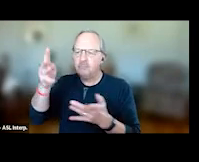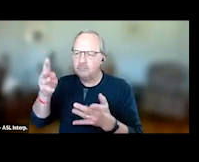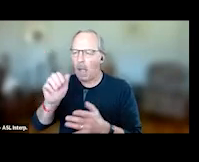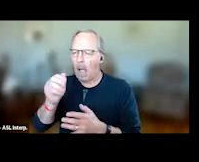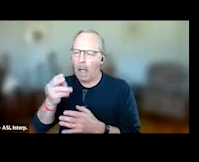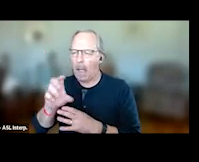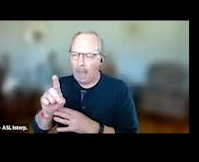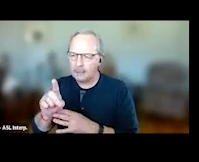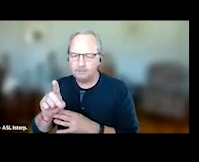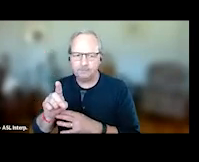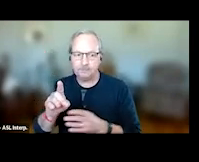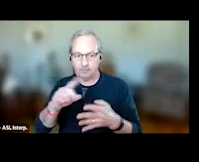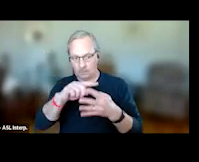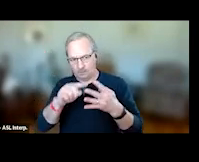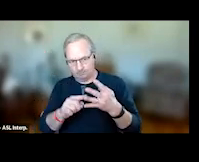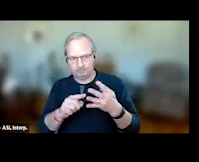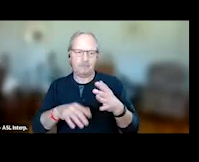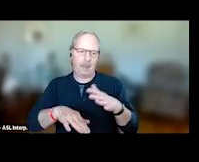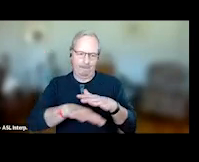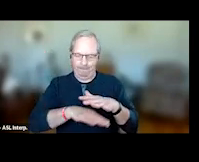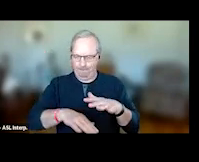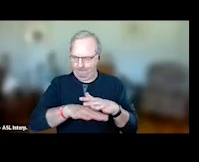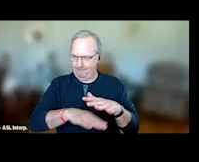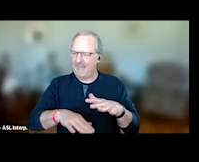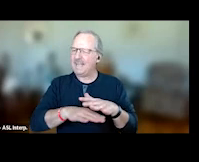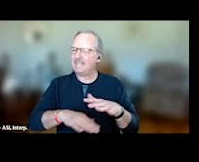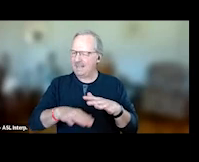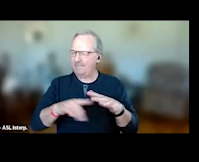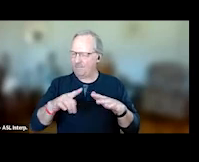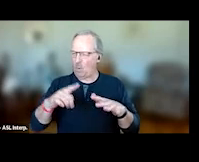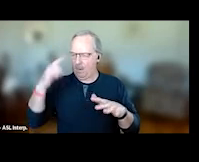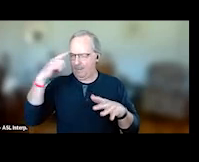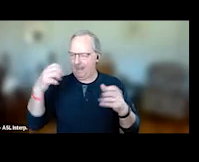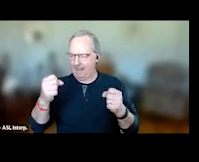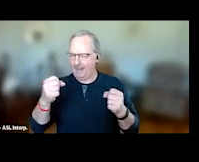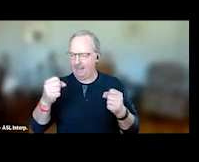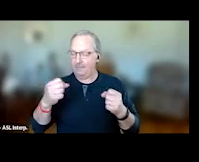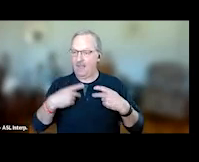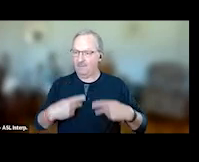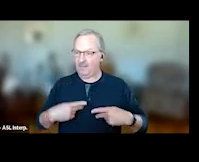These are the basic essentials for mental health, right? If we have physical illness, we need to make sure that it's being treated.